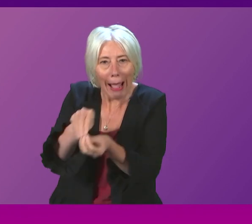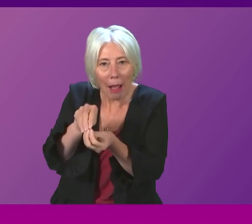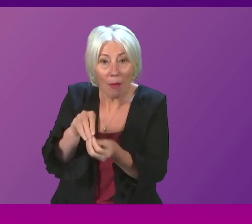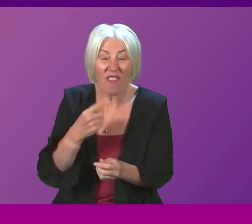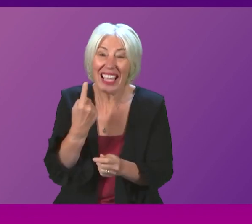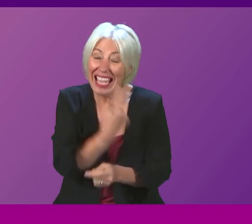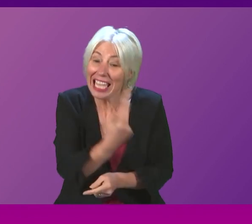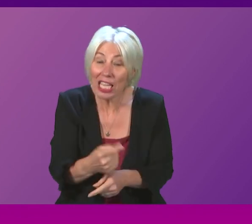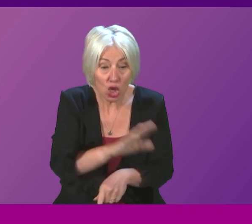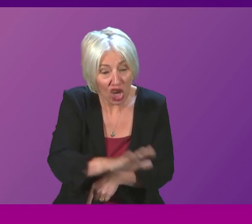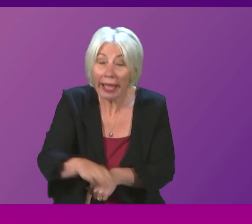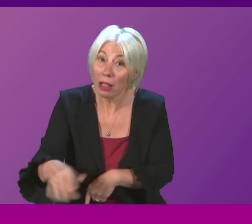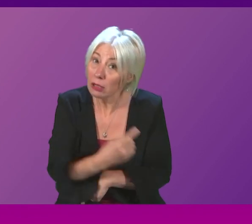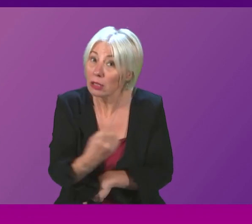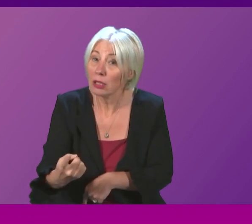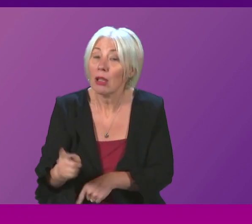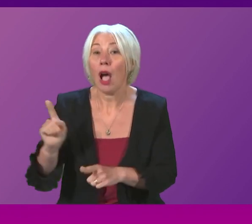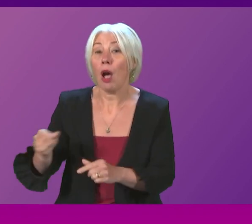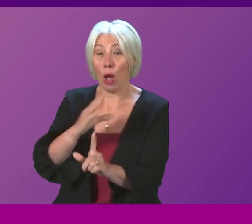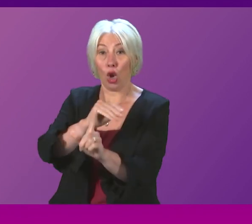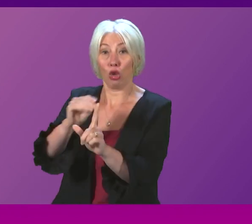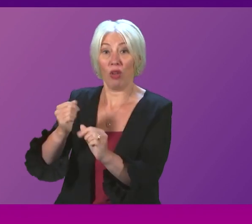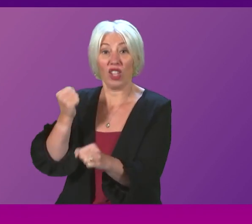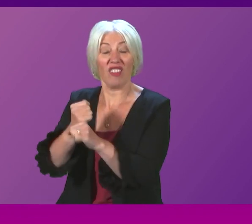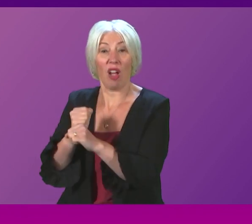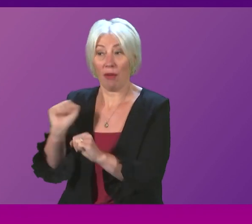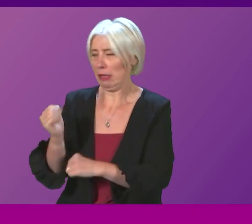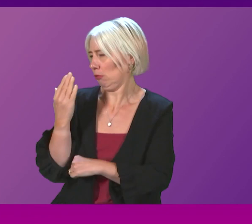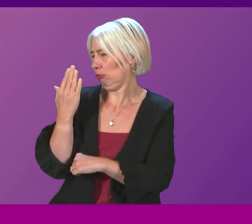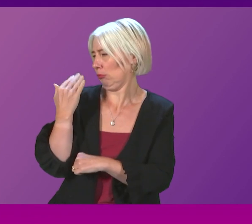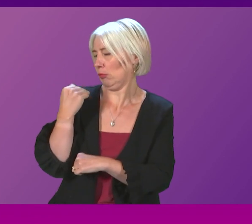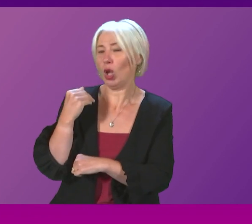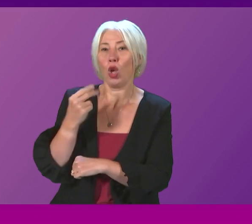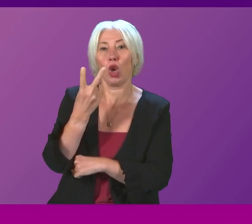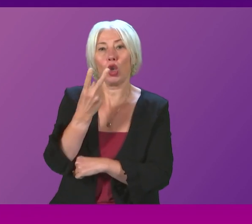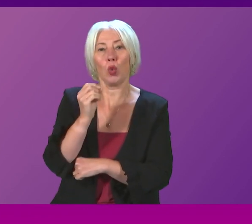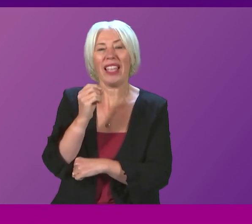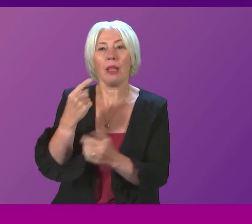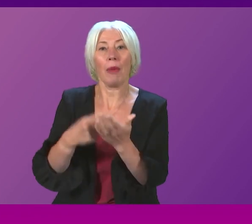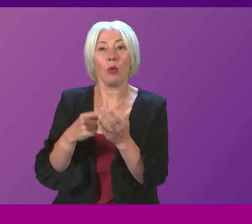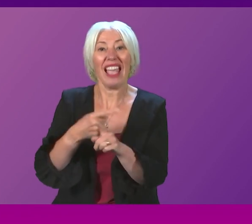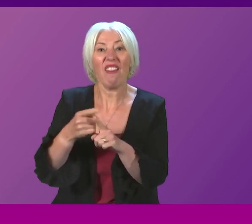a Tory Government is in power that not long ago took £20 a week away from the poorest